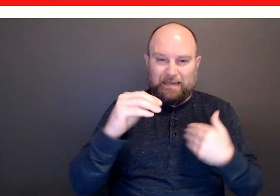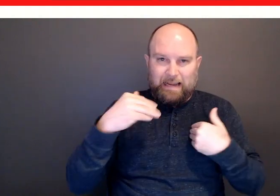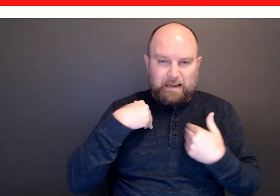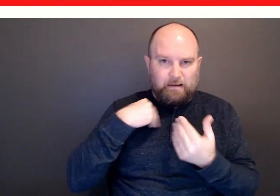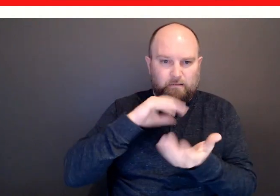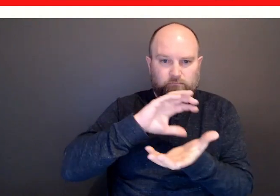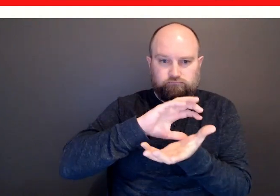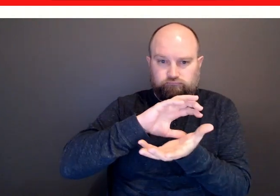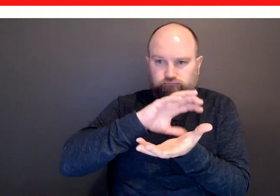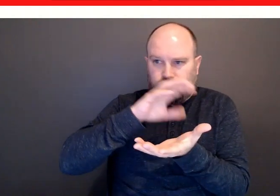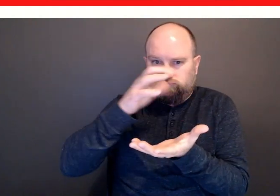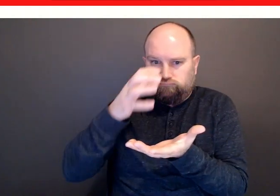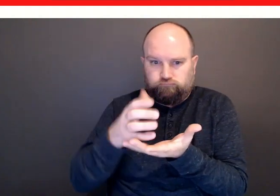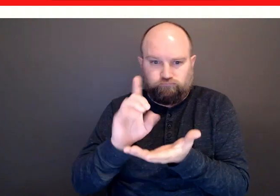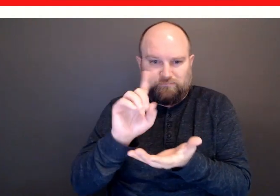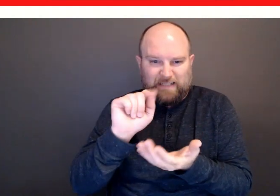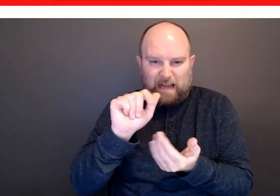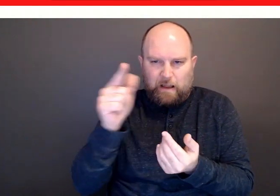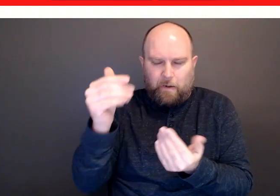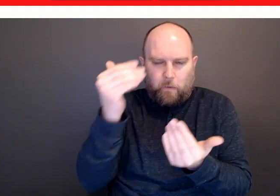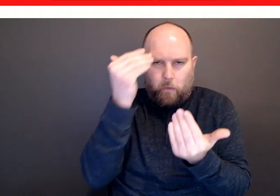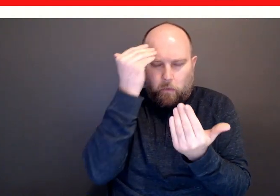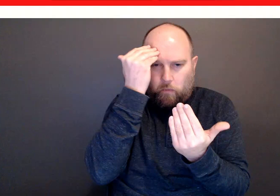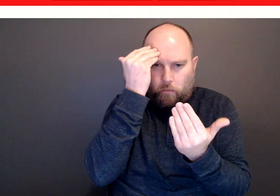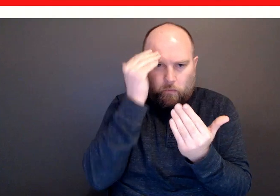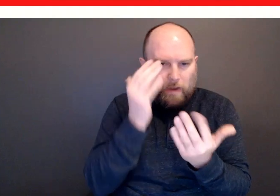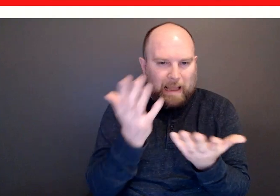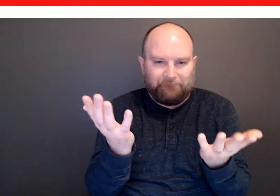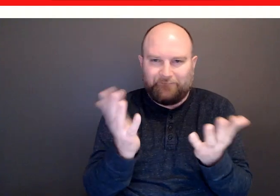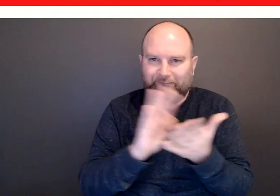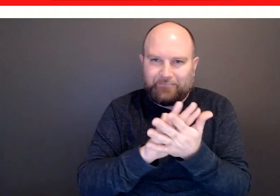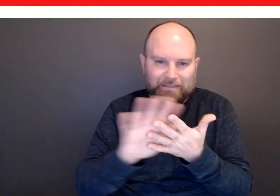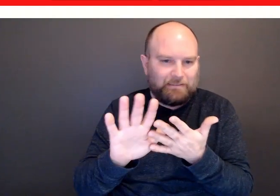and student data privacy the Minnesota Department